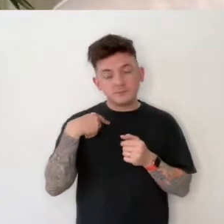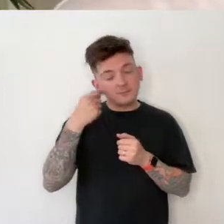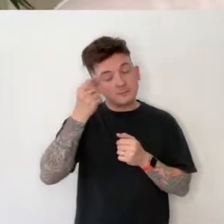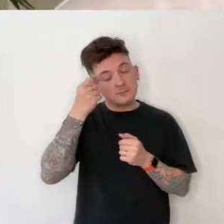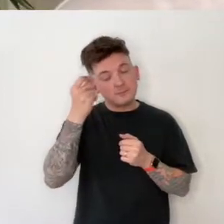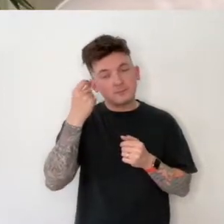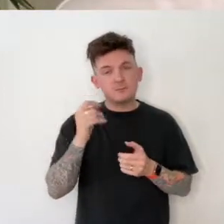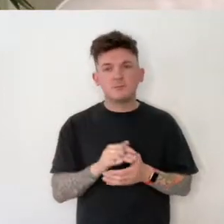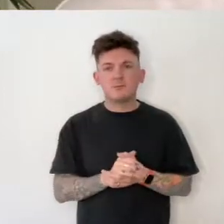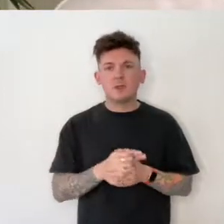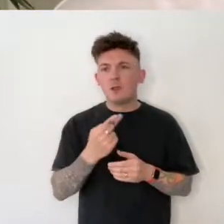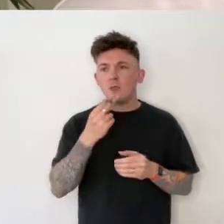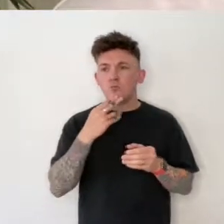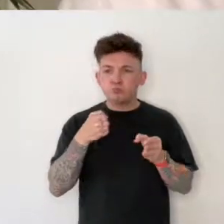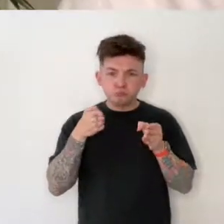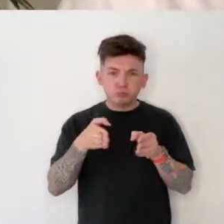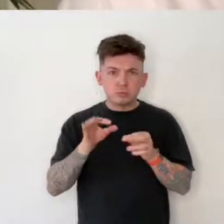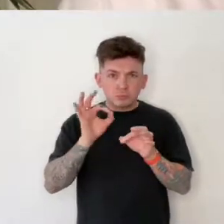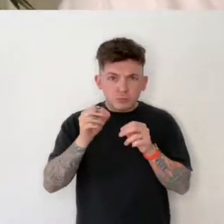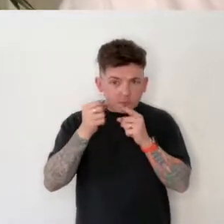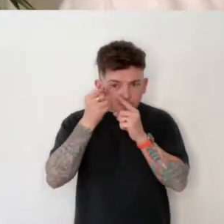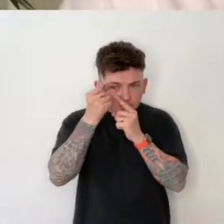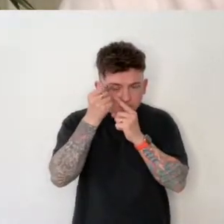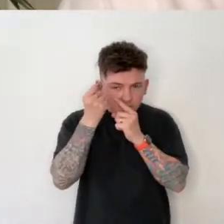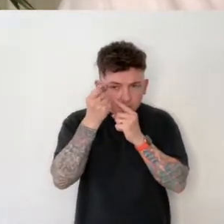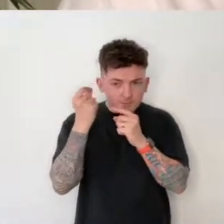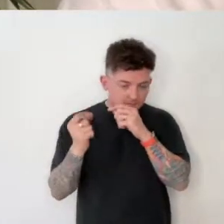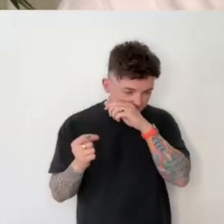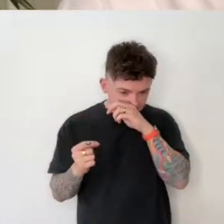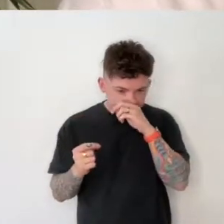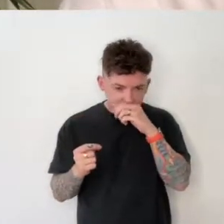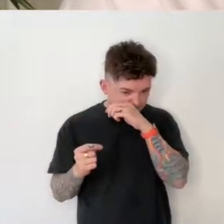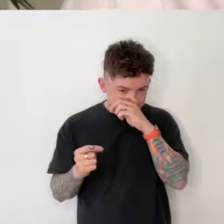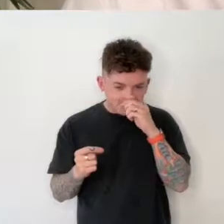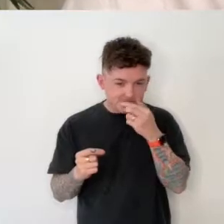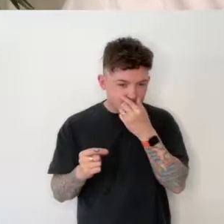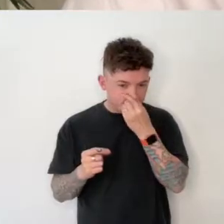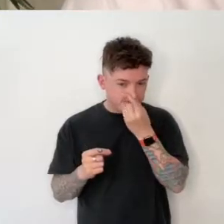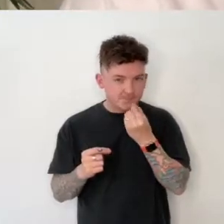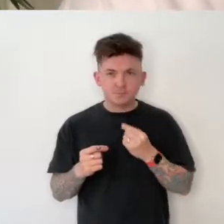hugely accurate i don't find. i feel like i should have booked a table out for dinner